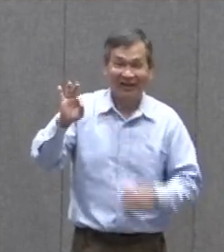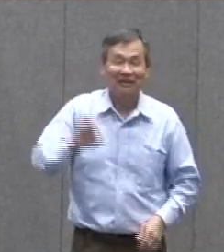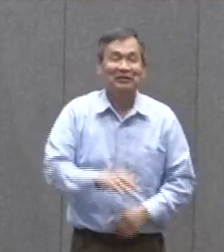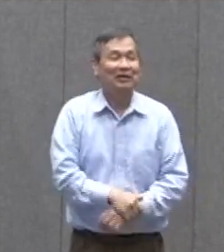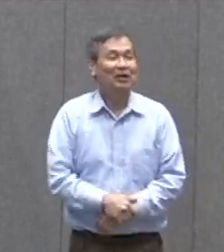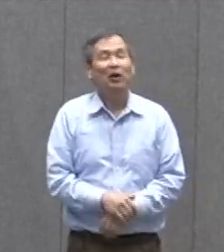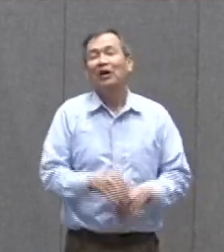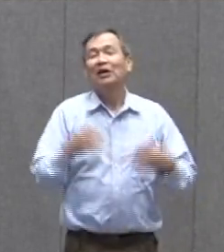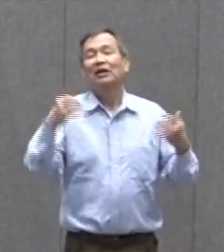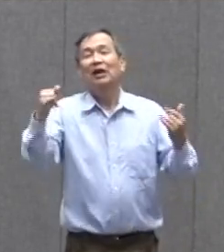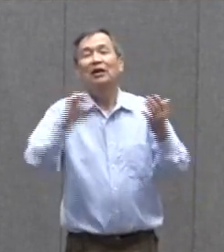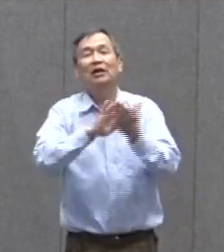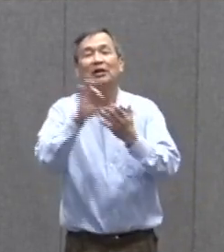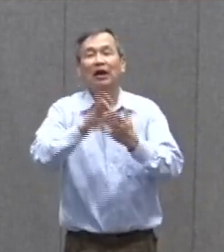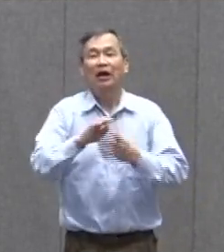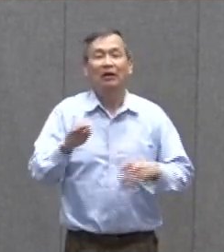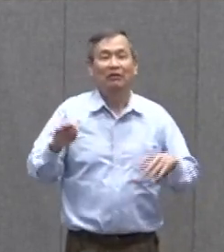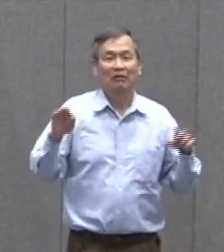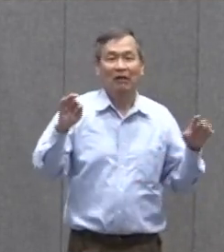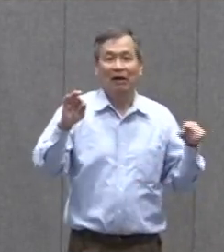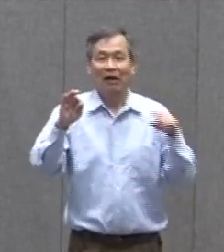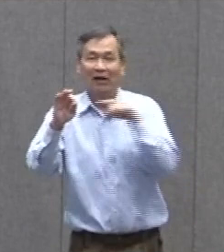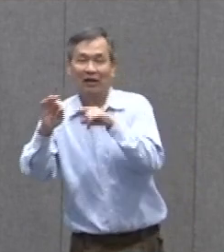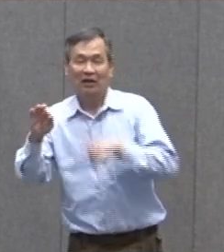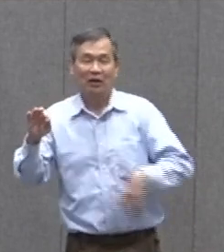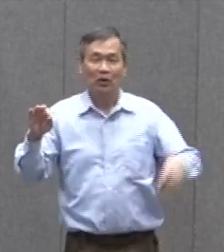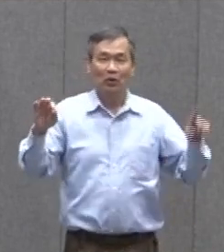Let's count up to the number nine. One,